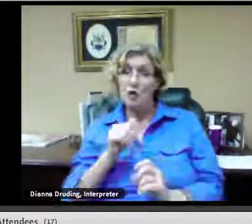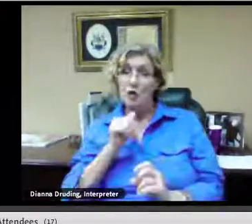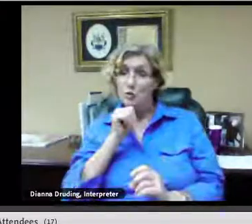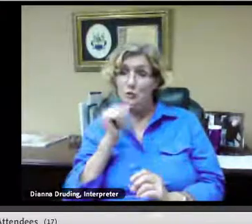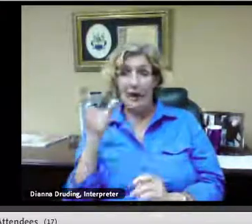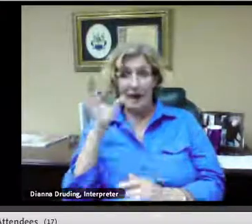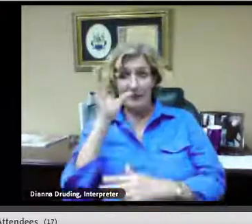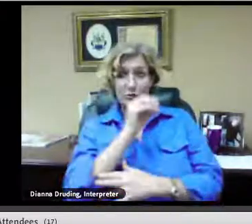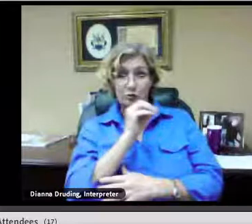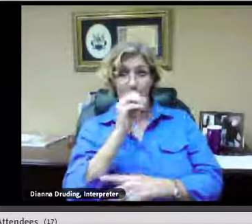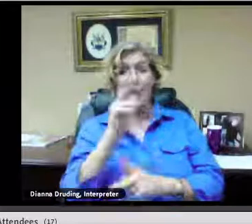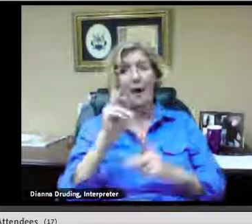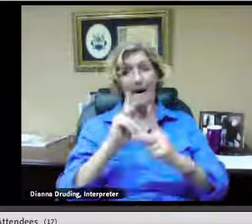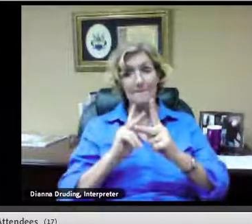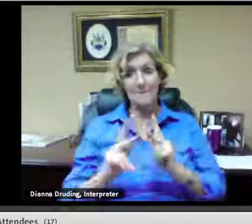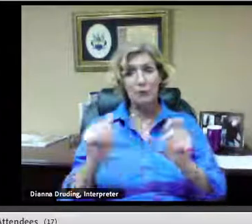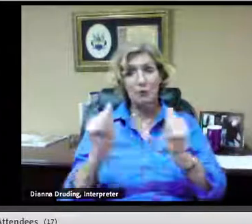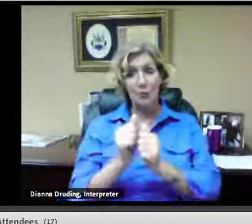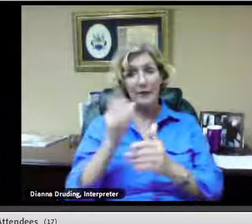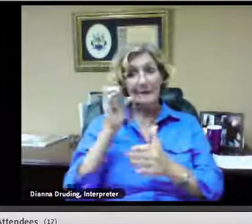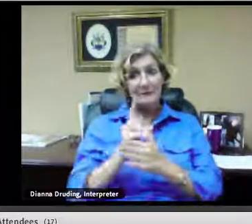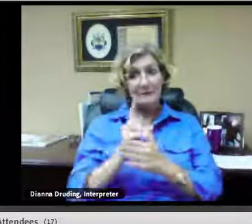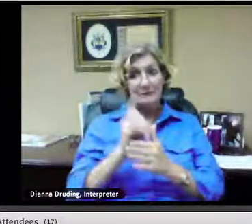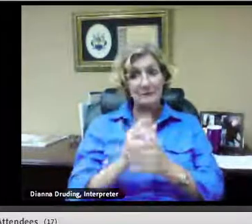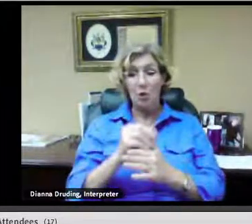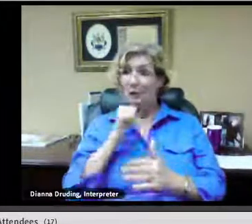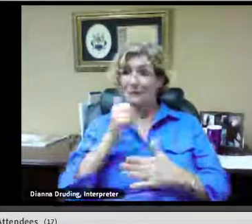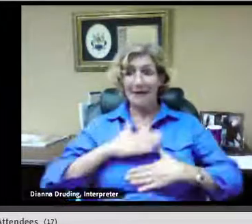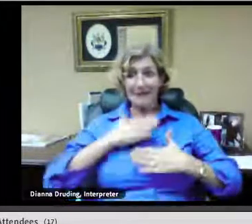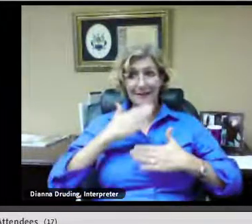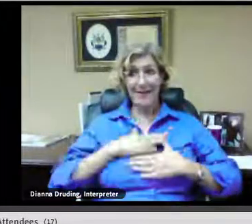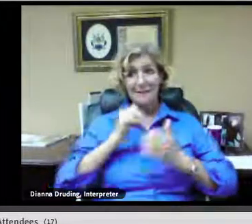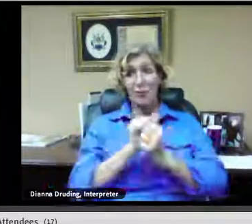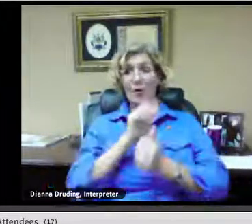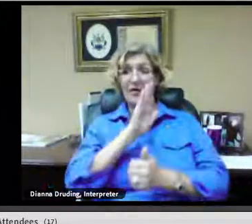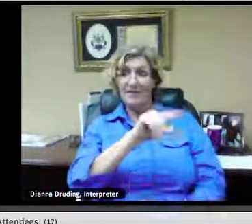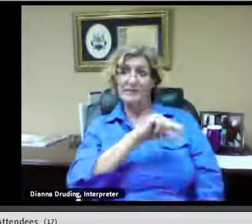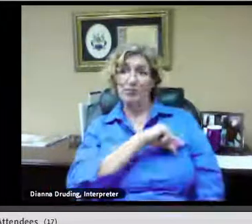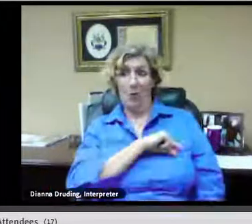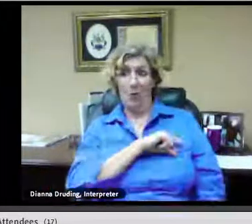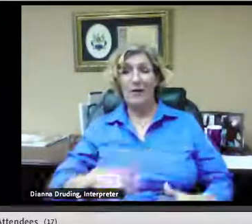Again, you know, where does the pendulum swing on your response to a person with a disability?